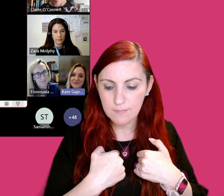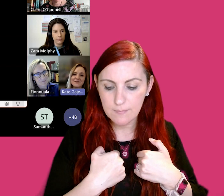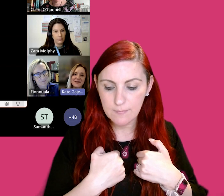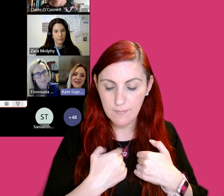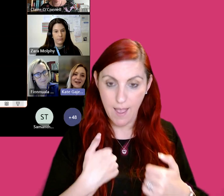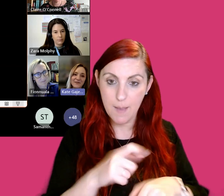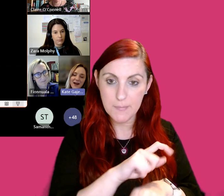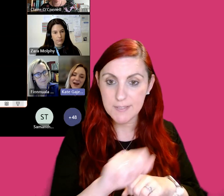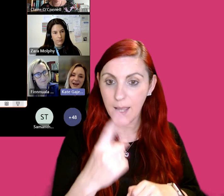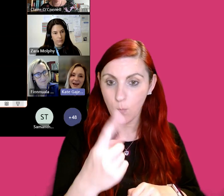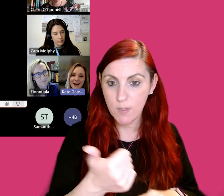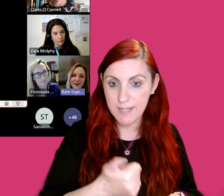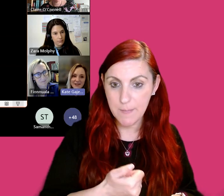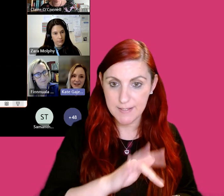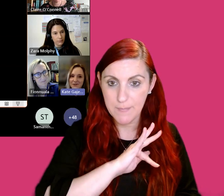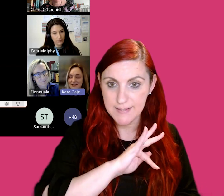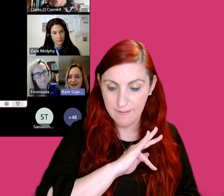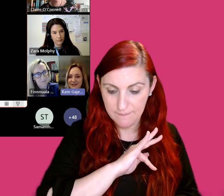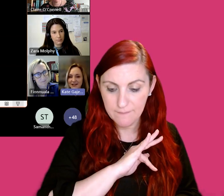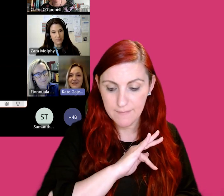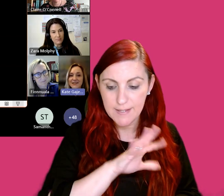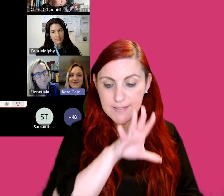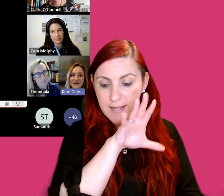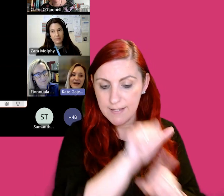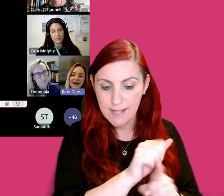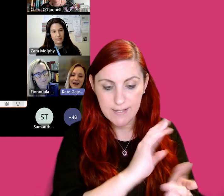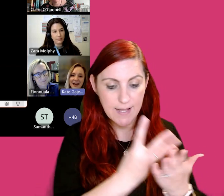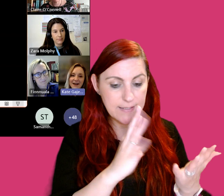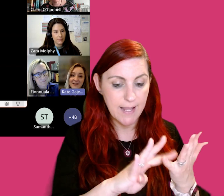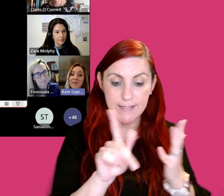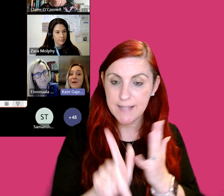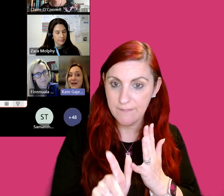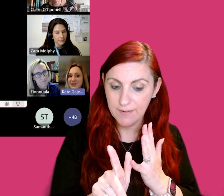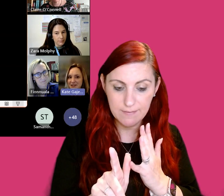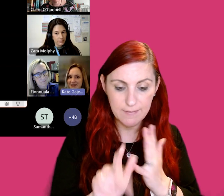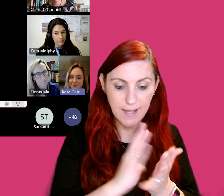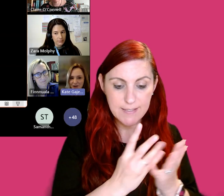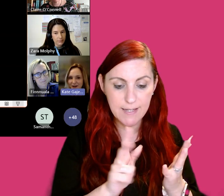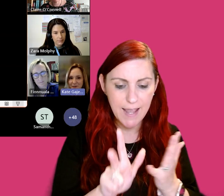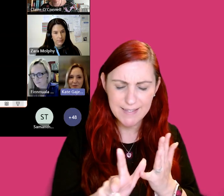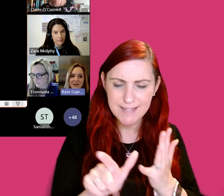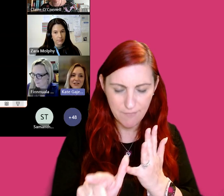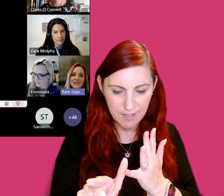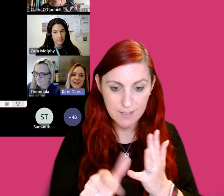diabetes myself H I was diagnosed in 1987 uh so I'm a patient and we're talking about patients